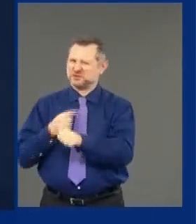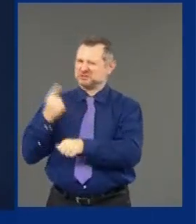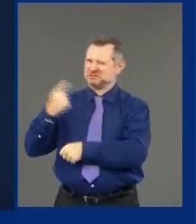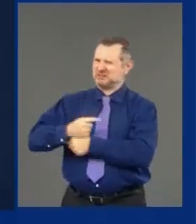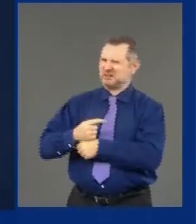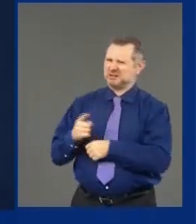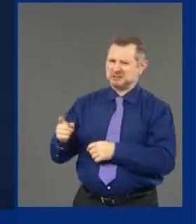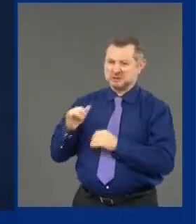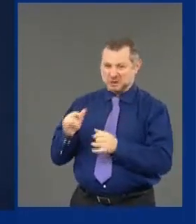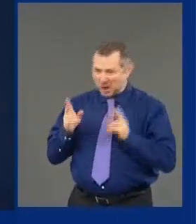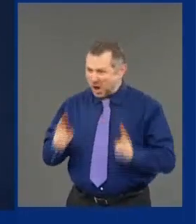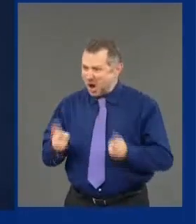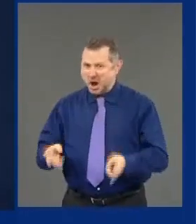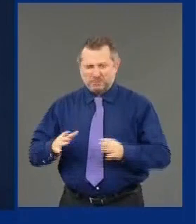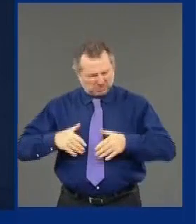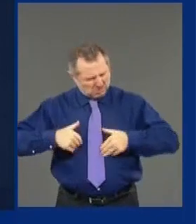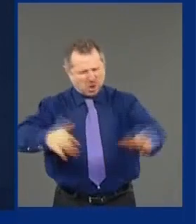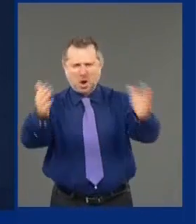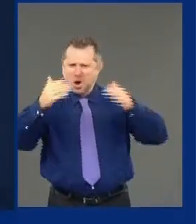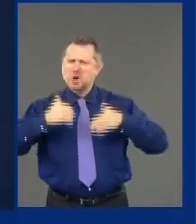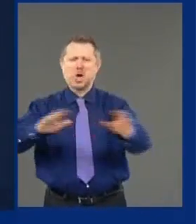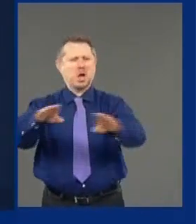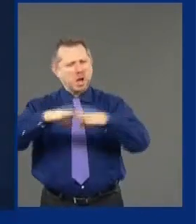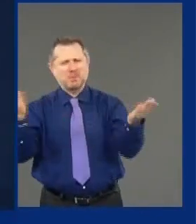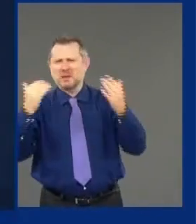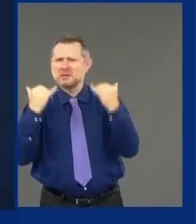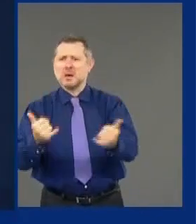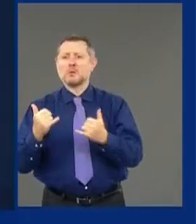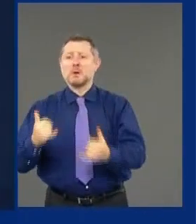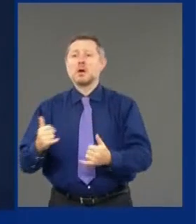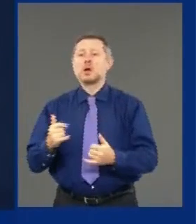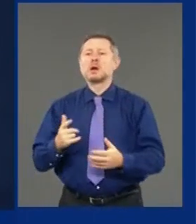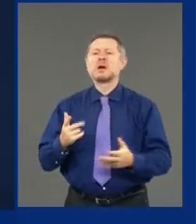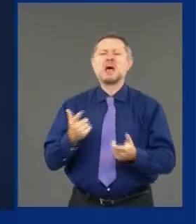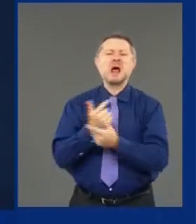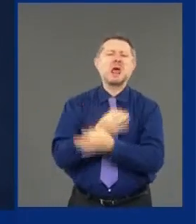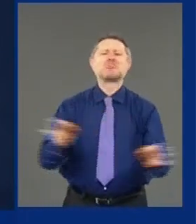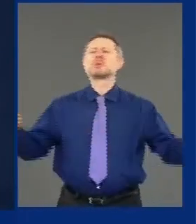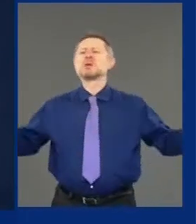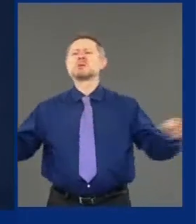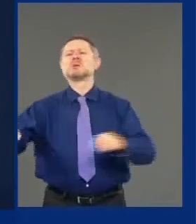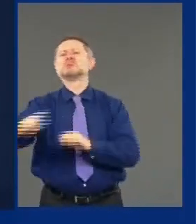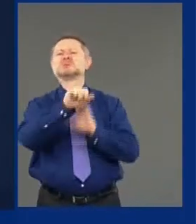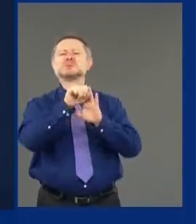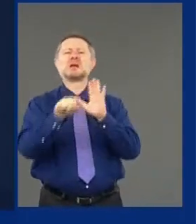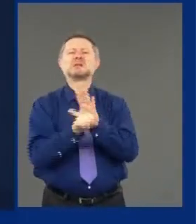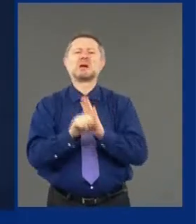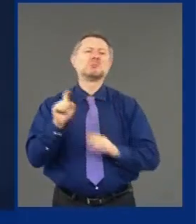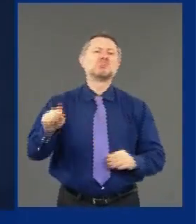IT'S NOT GOING UP, ONLY THE TESTING IS GOING UP. HE DENIED THE REALITY OF THE SITUATION FROM DAY ONE.